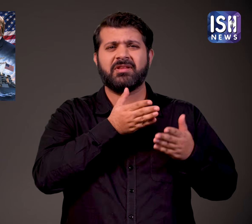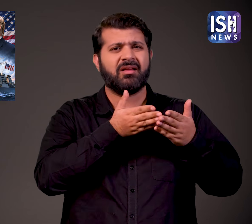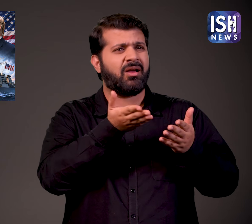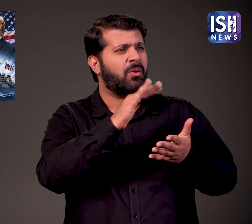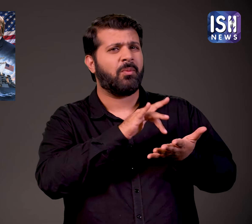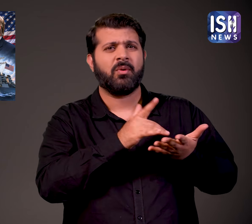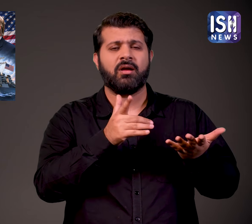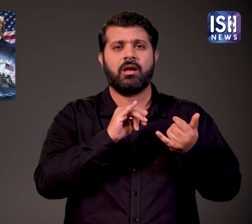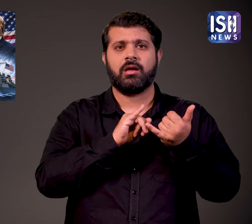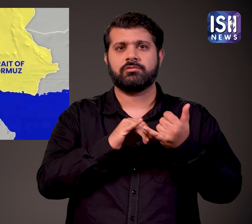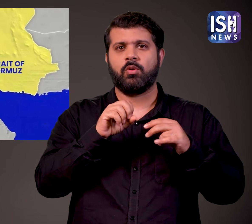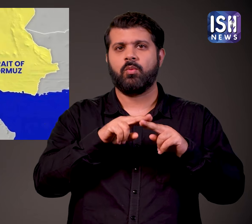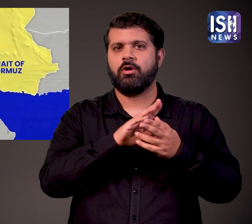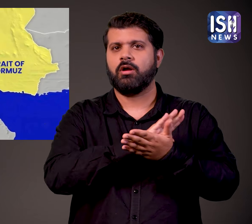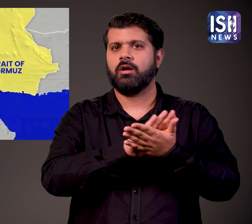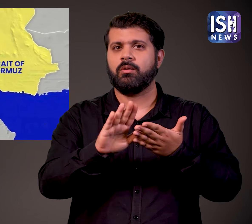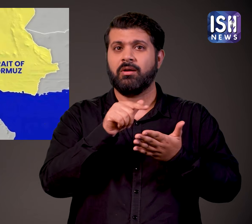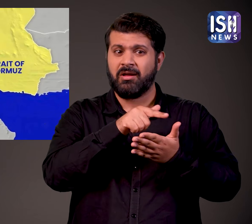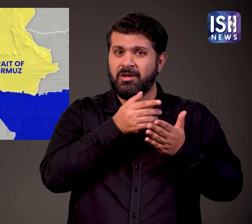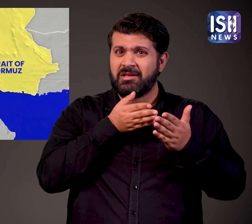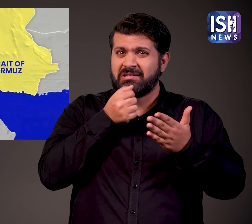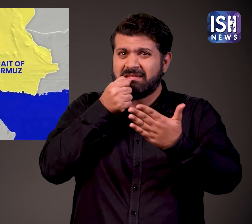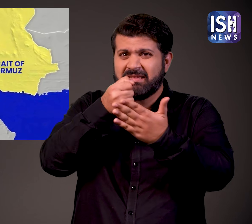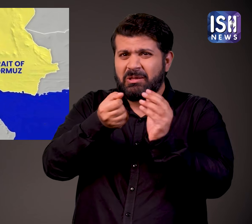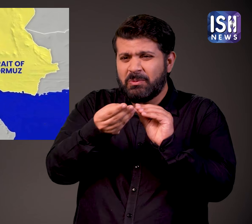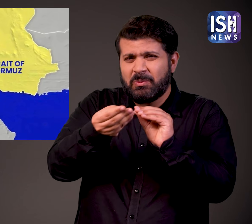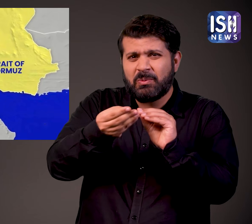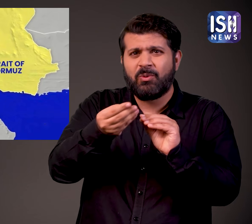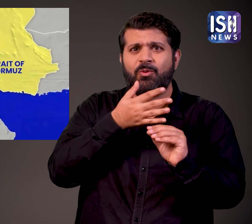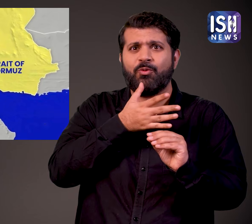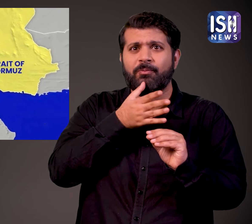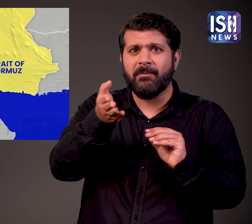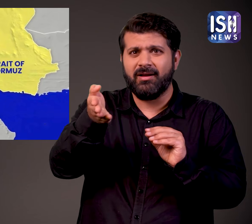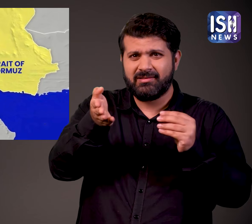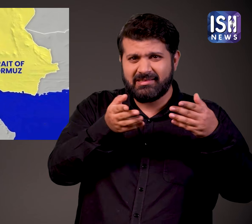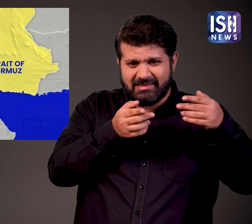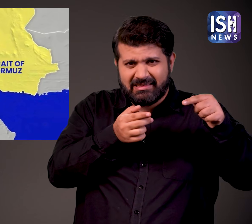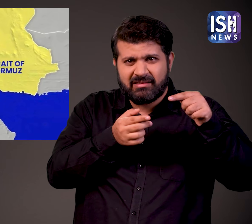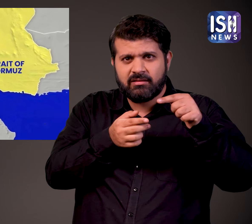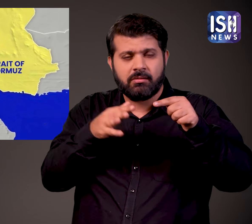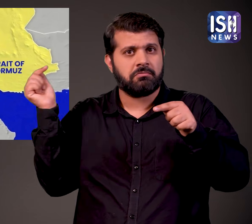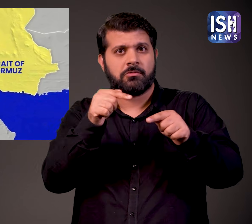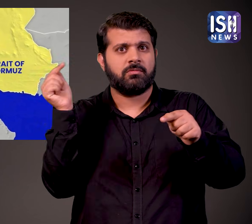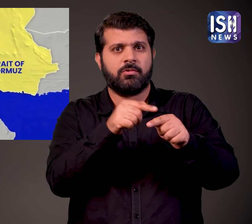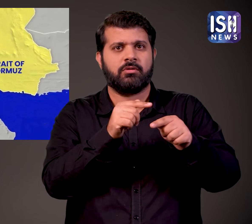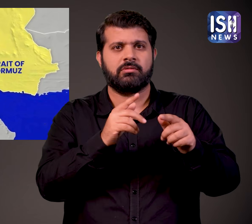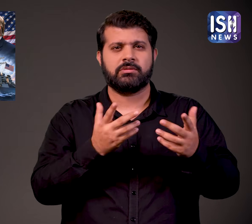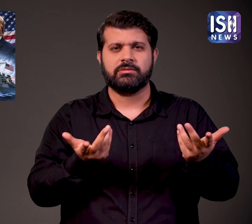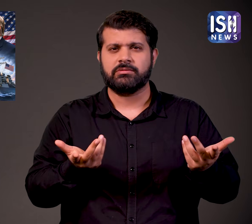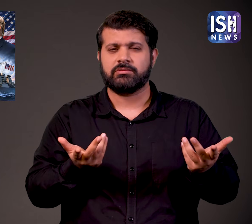The ship was attacked near the Strait of Hormuz, close to Oman.